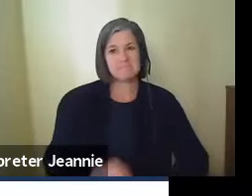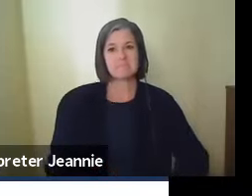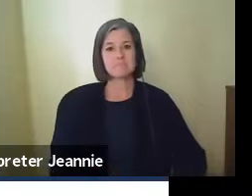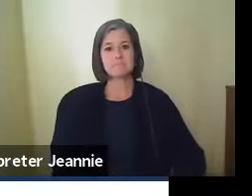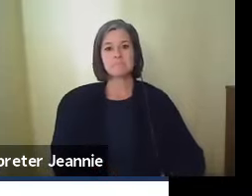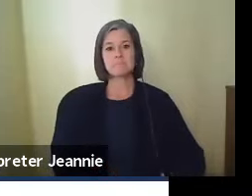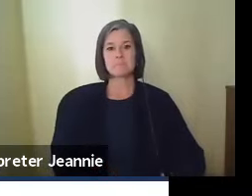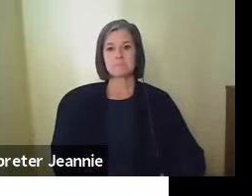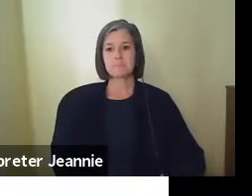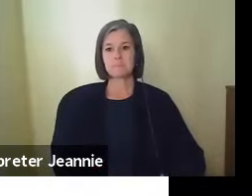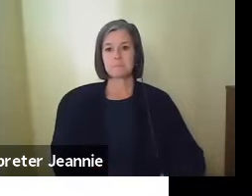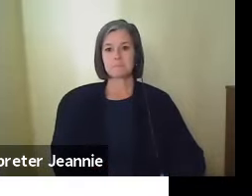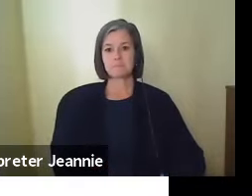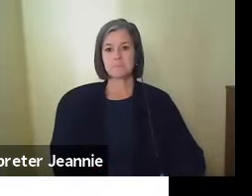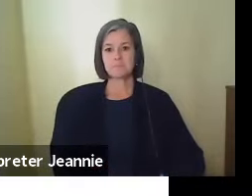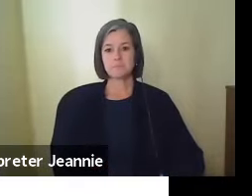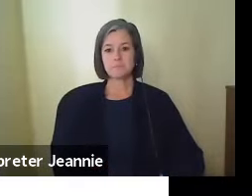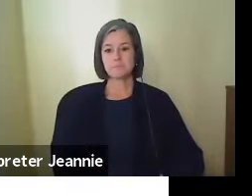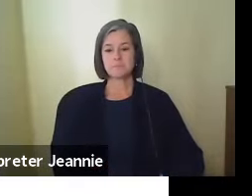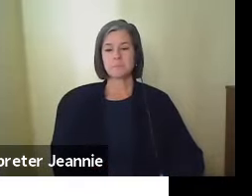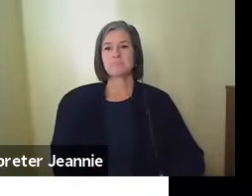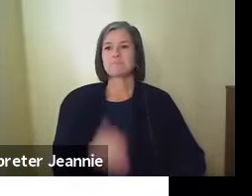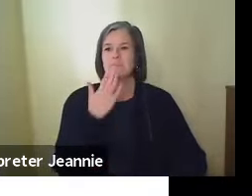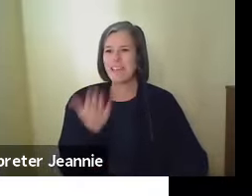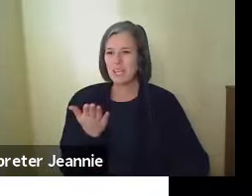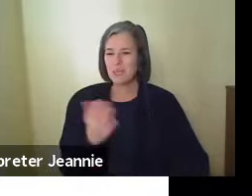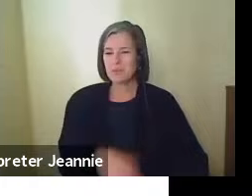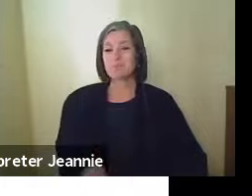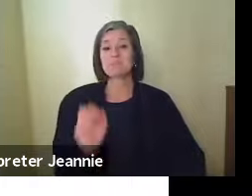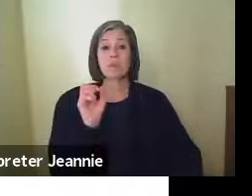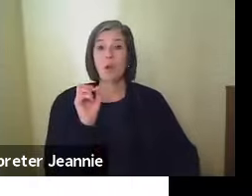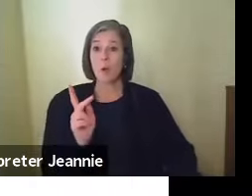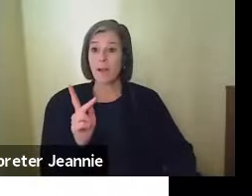Thank you. I'm going to